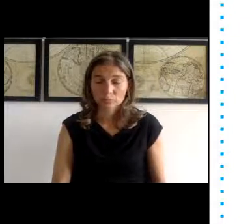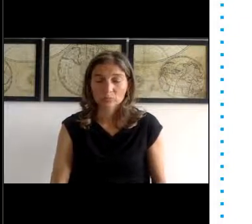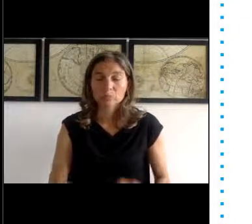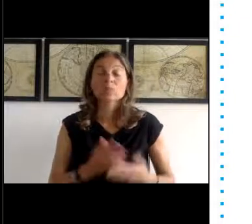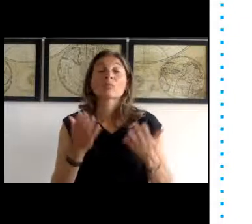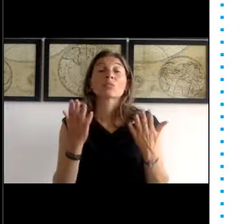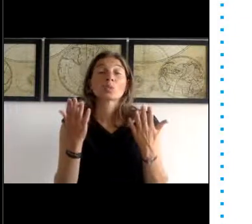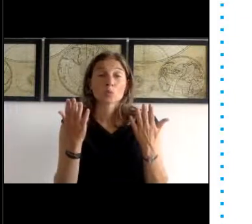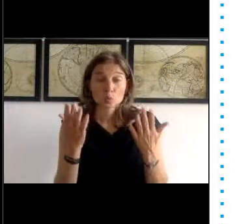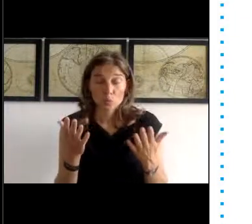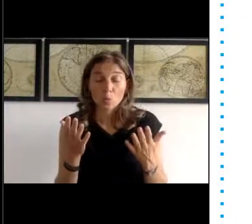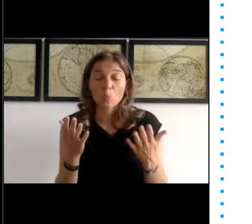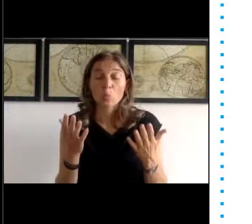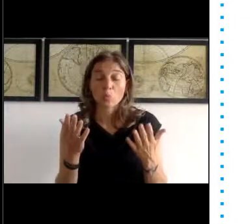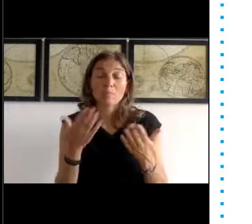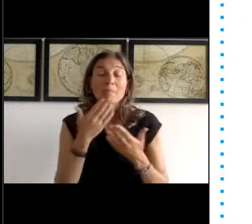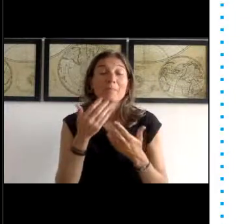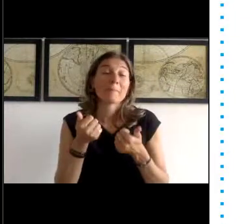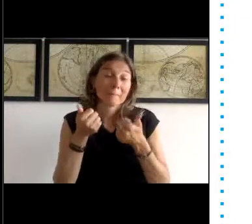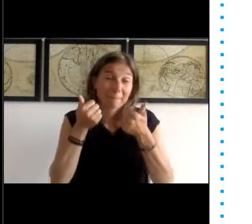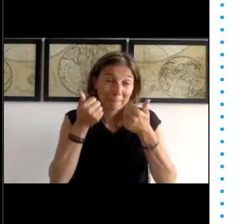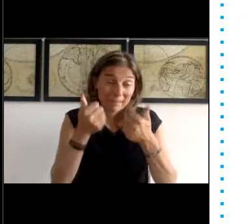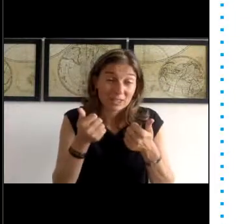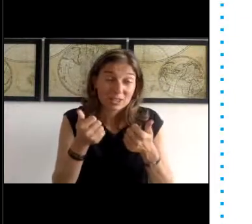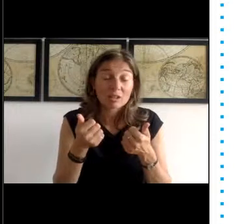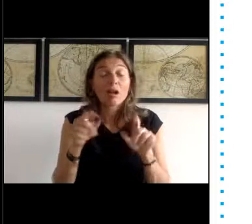I think this is my Latvian flatmate.